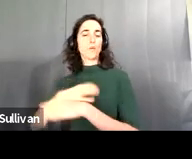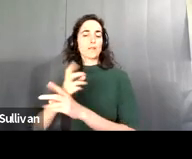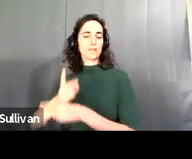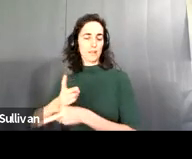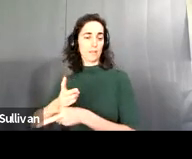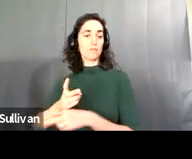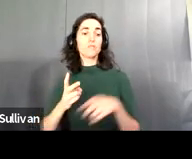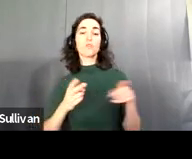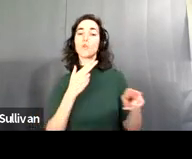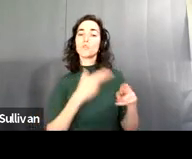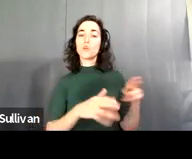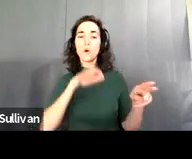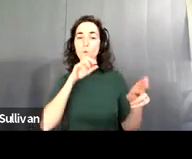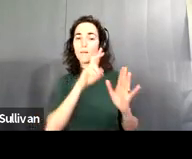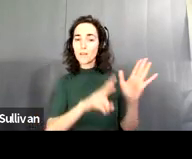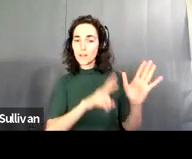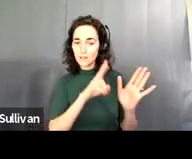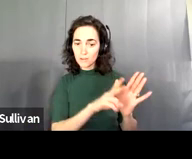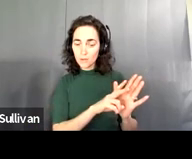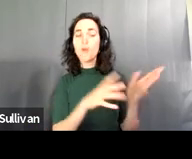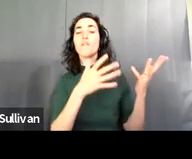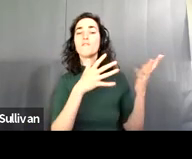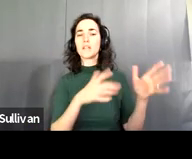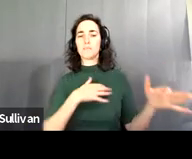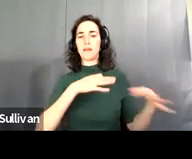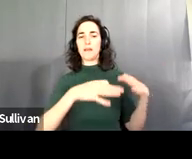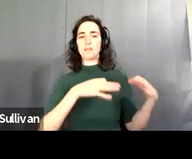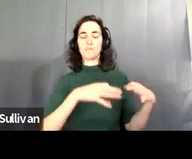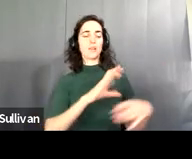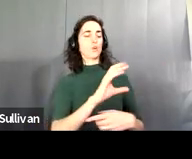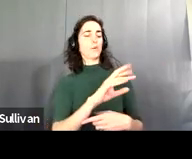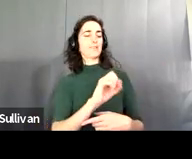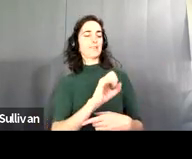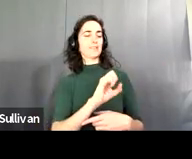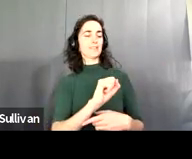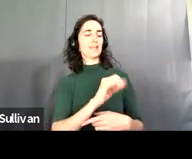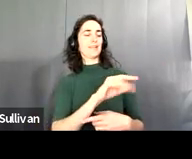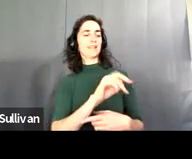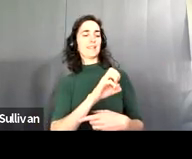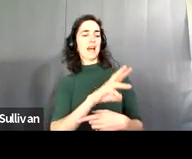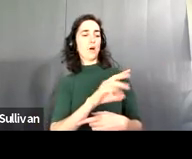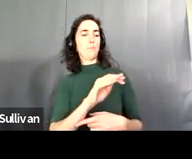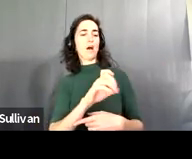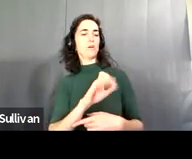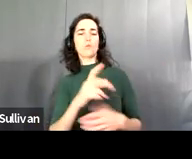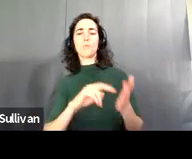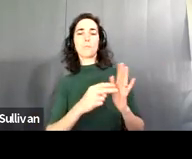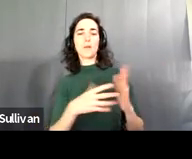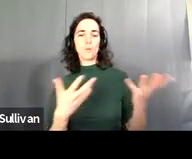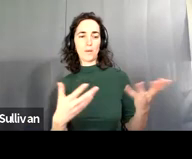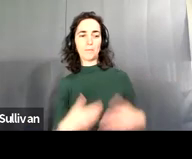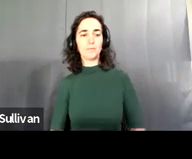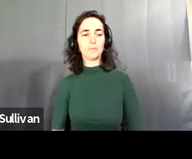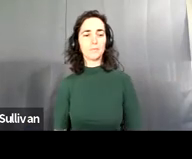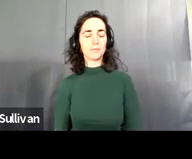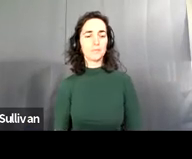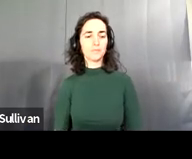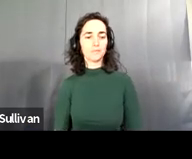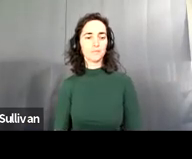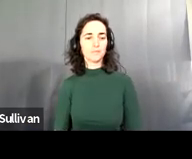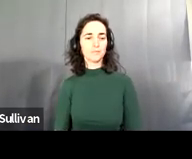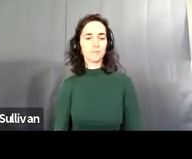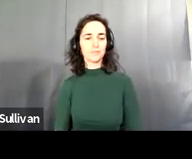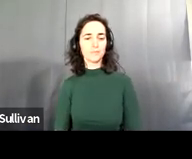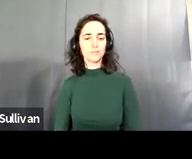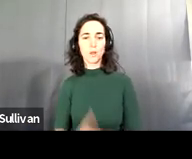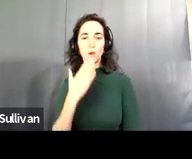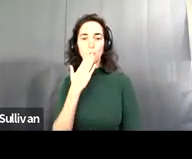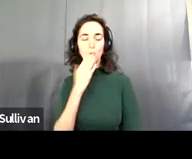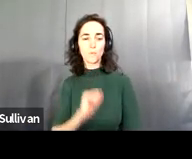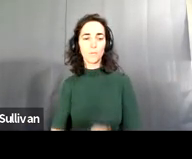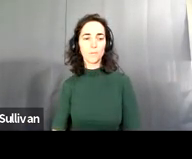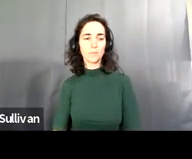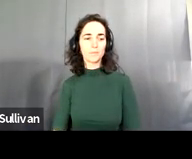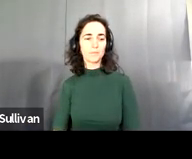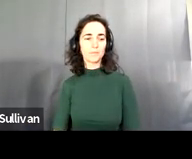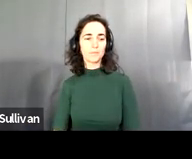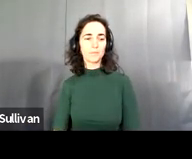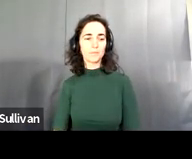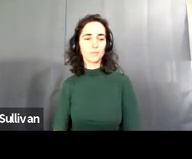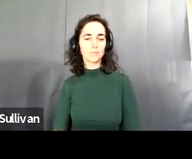So we'll watch the video for a short time and then I'll go through what the crisis now model actually is